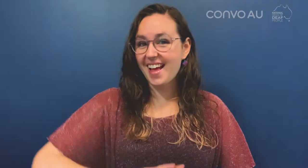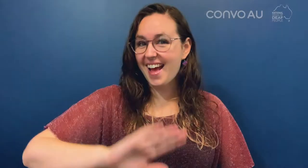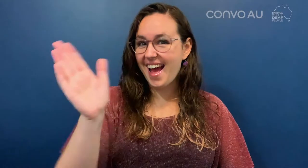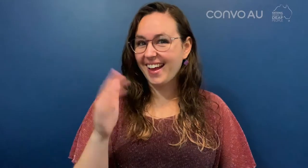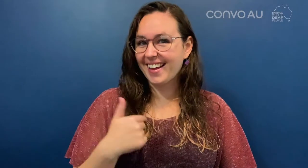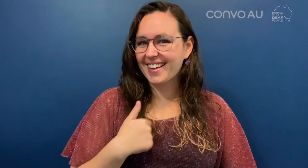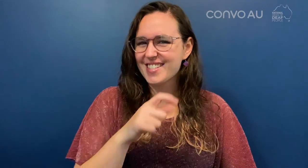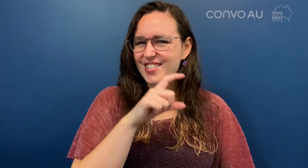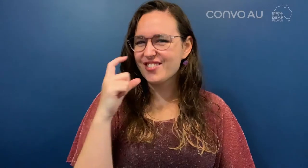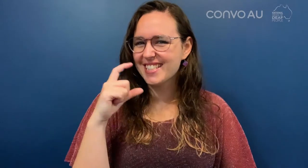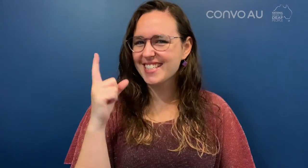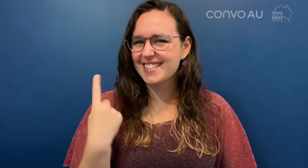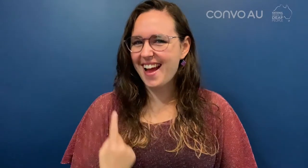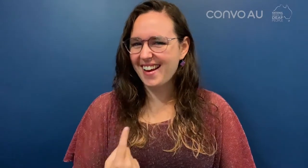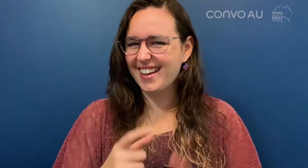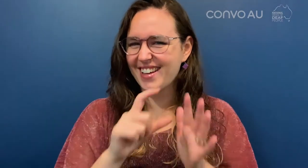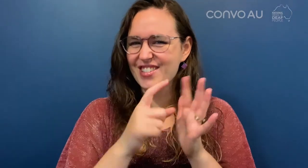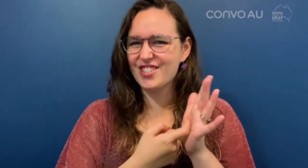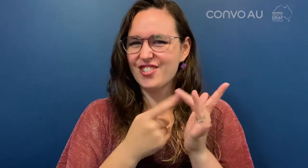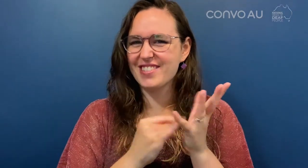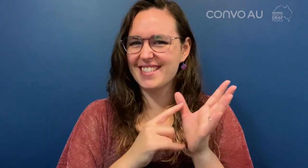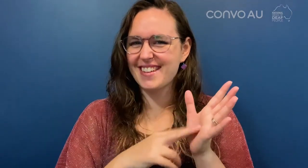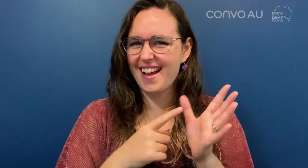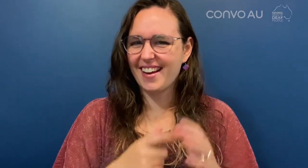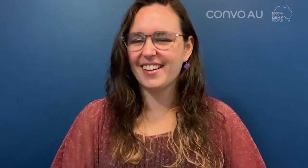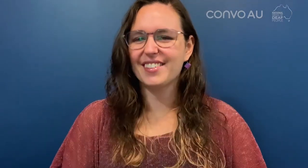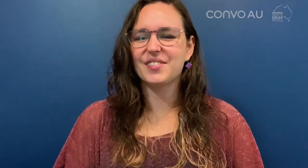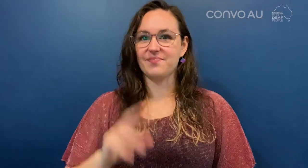Hello, I am Drisana.